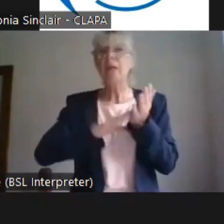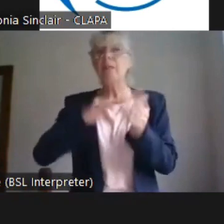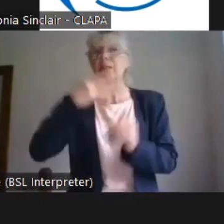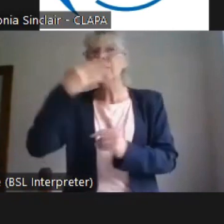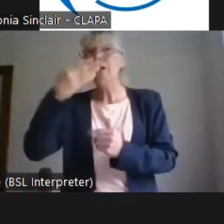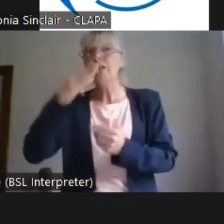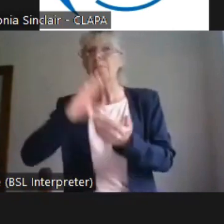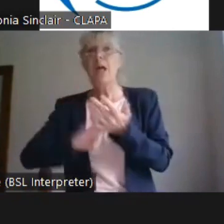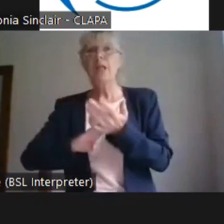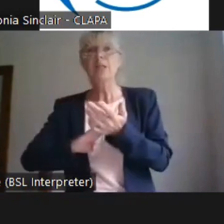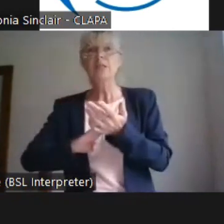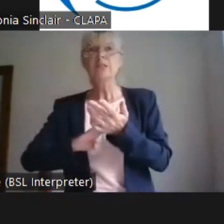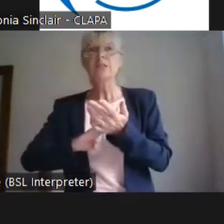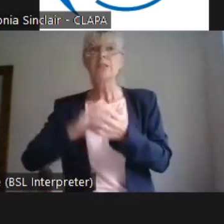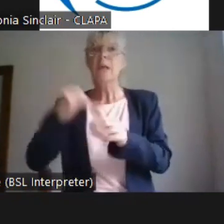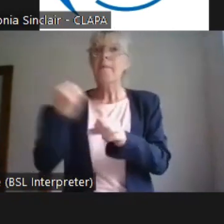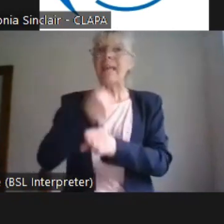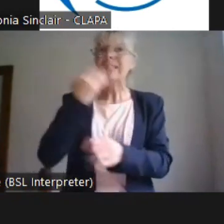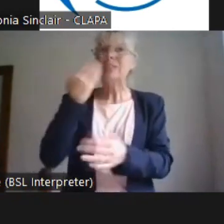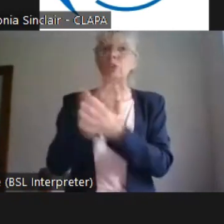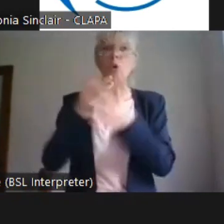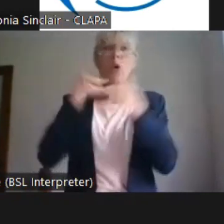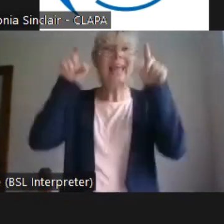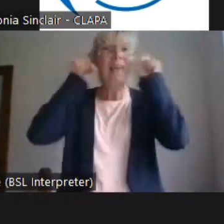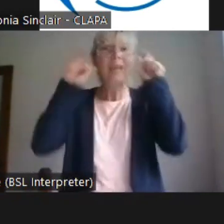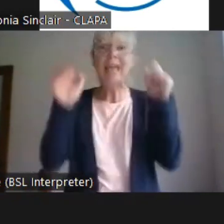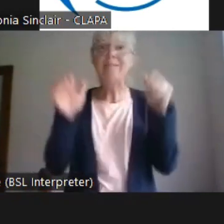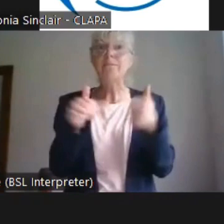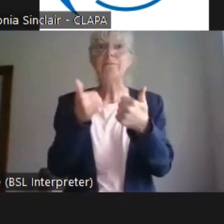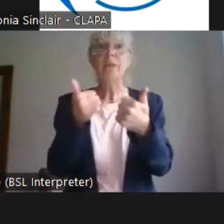to make sure everything is okay with your your hearing aid and also you have a teacher of the